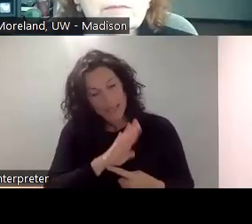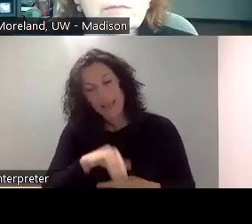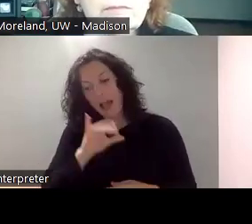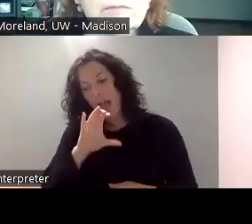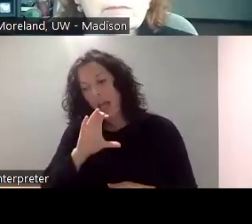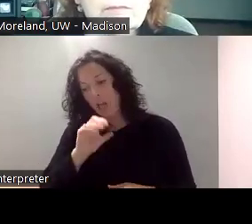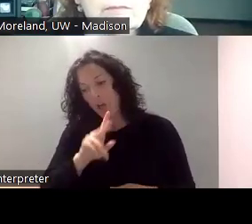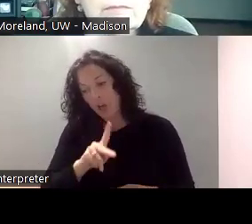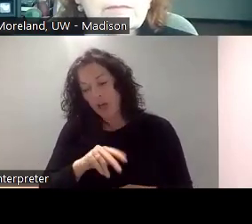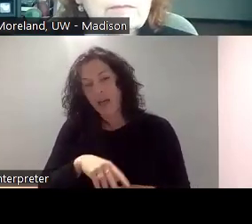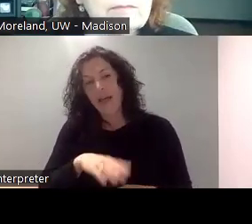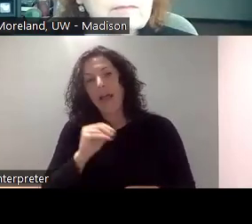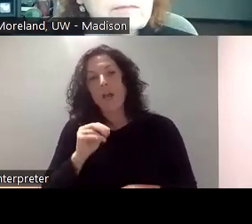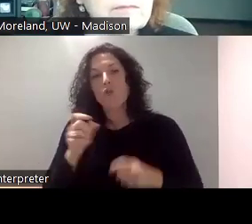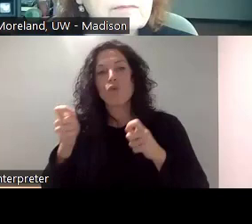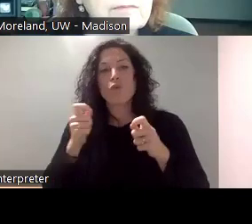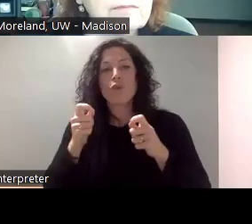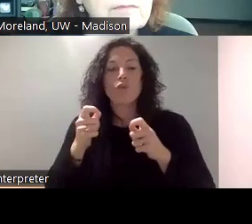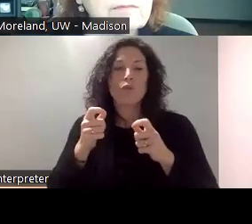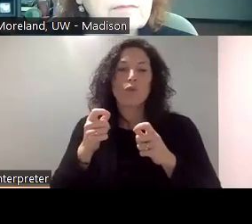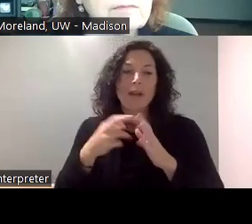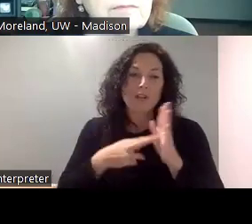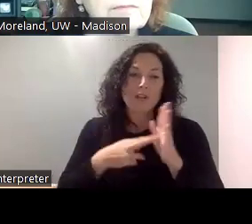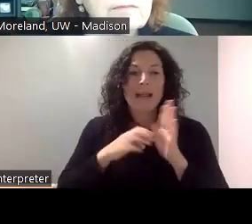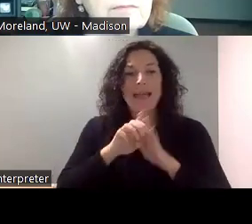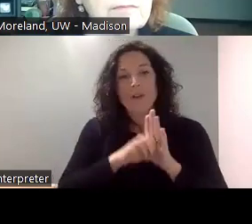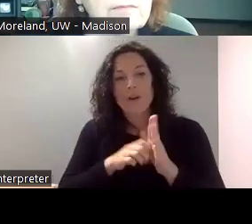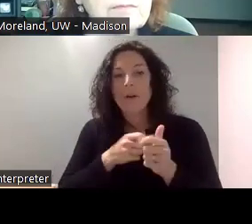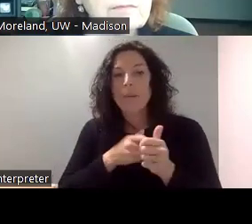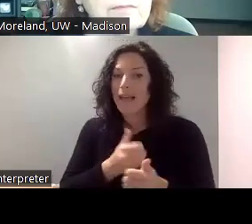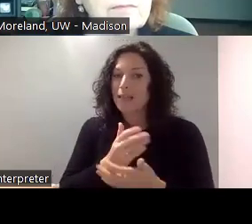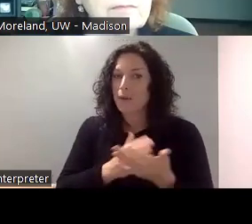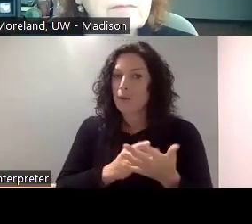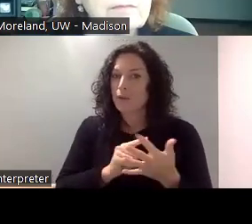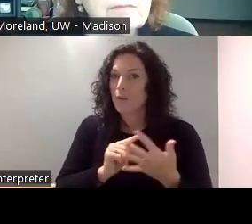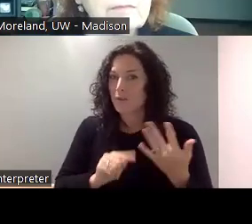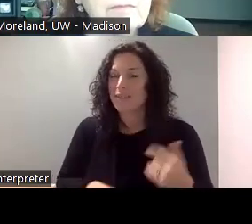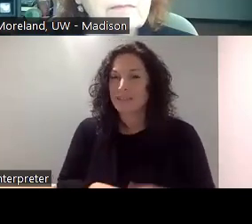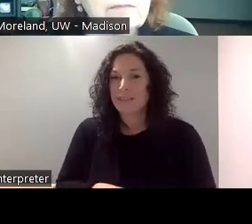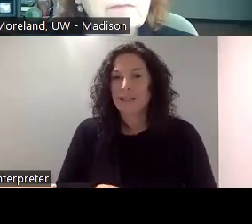kind of the regulatory and ethical-compliance pieces. Geeta Swamy: Yeah, absolutely.